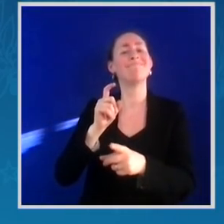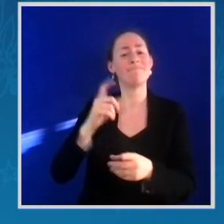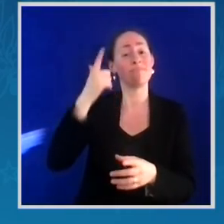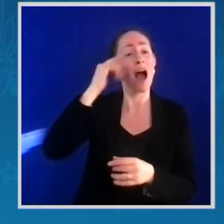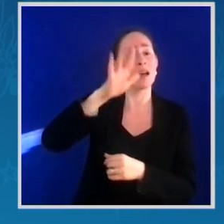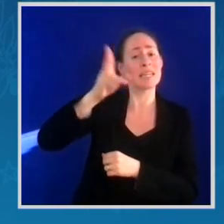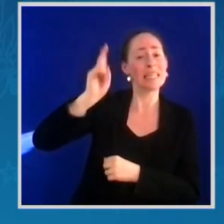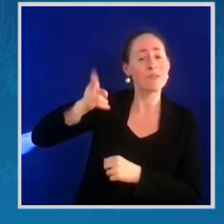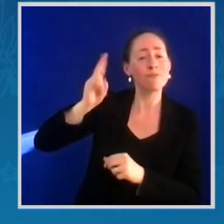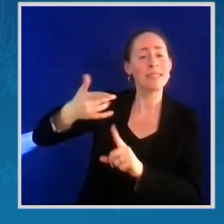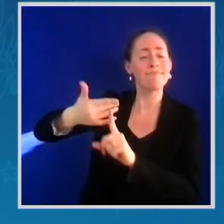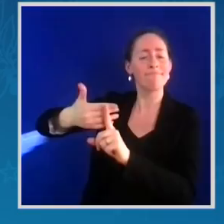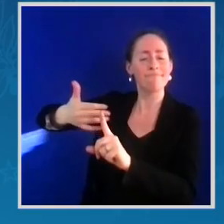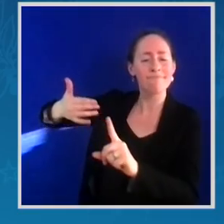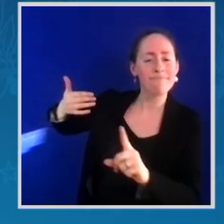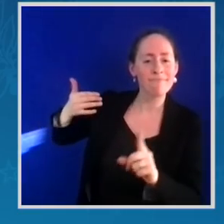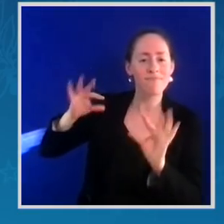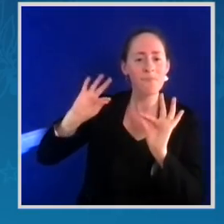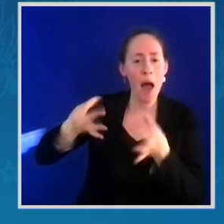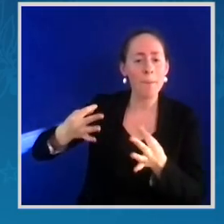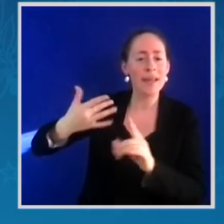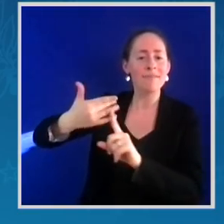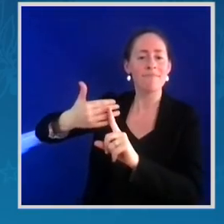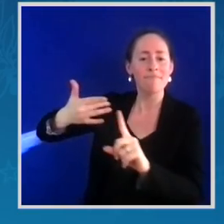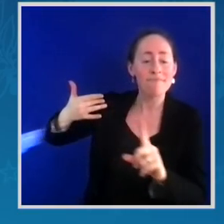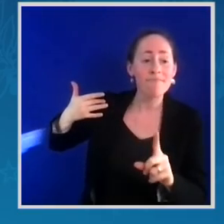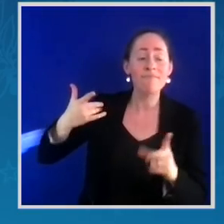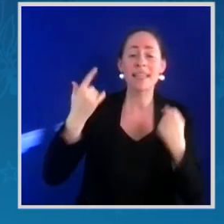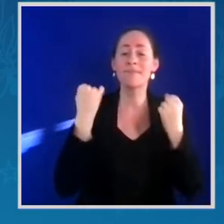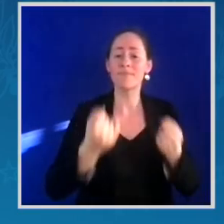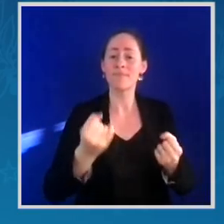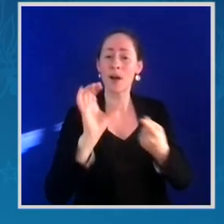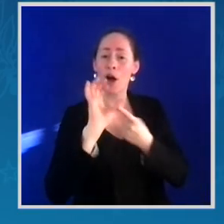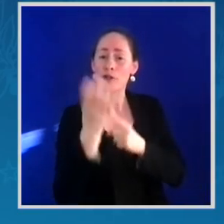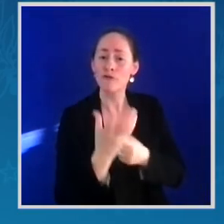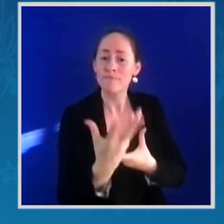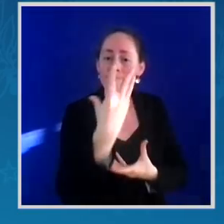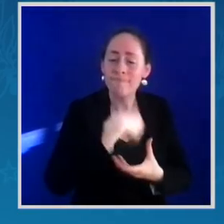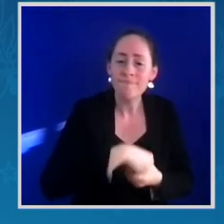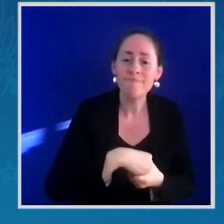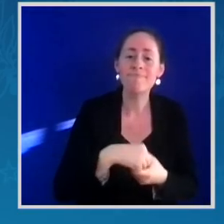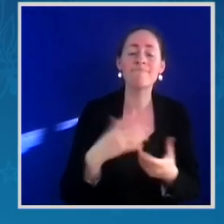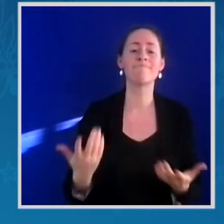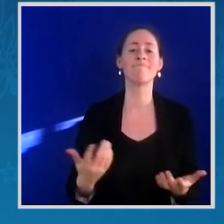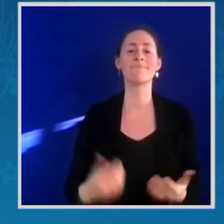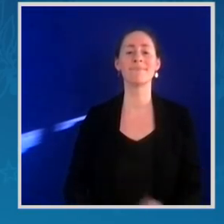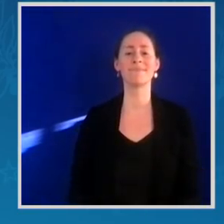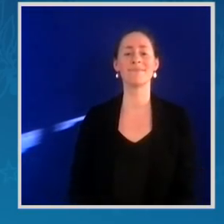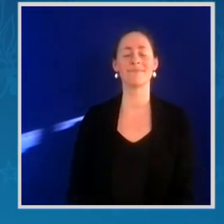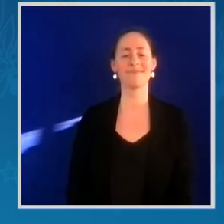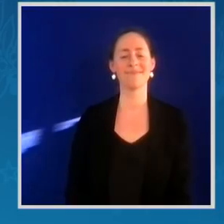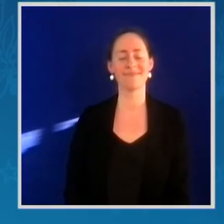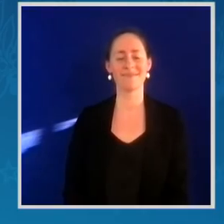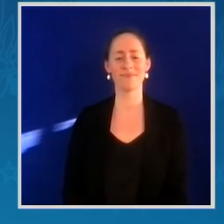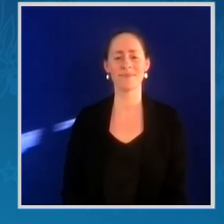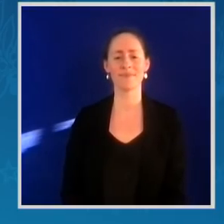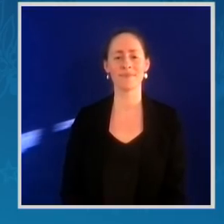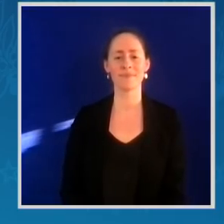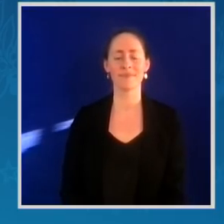based on the culture of those places, based on the contributions that those places have made